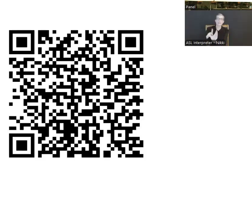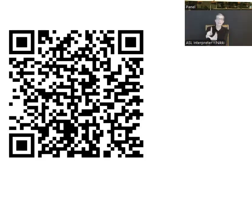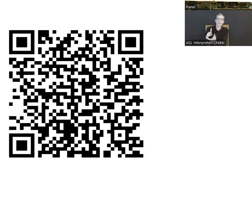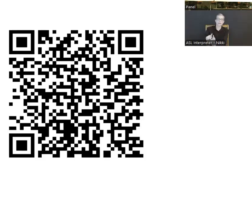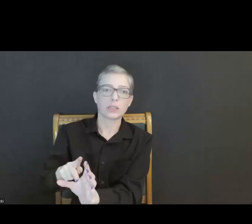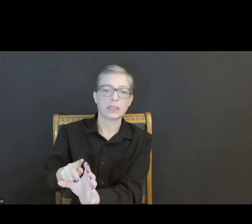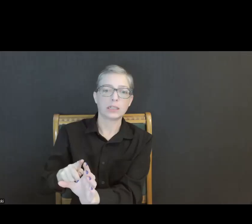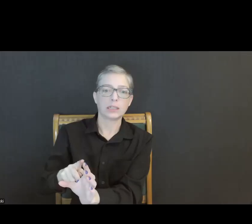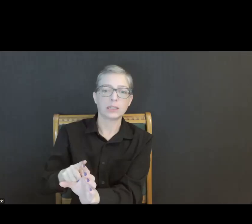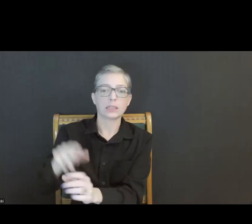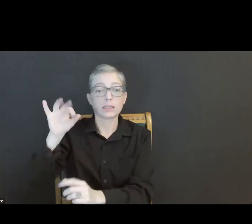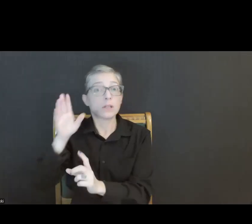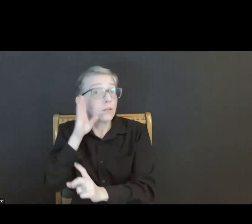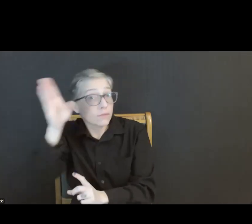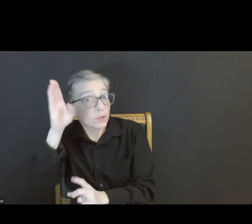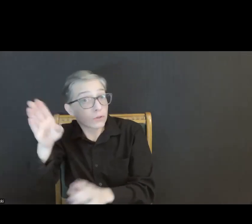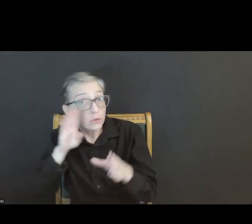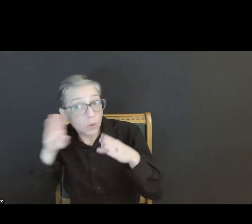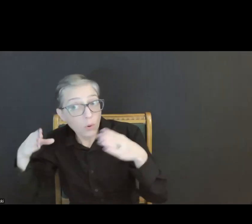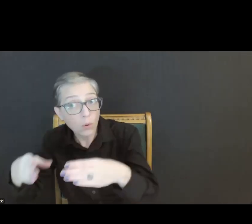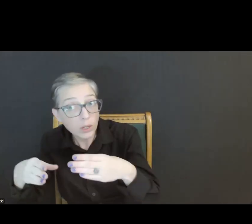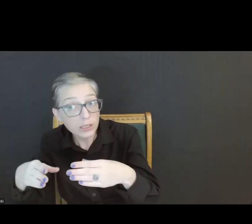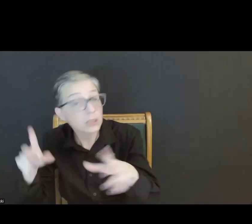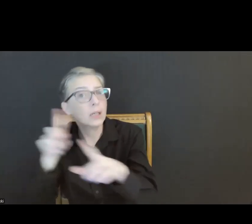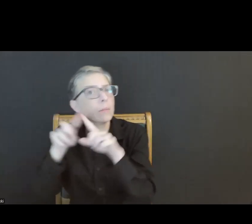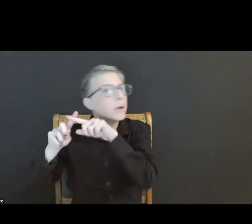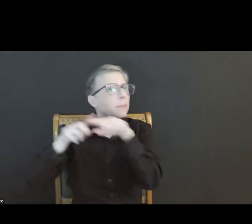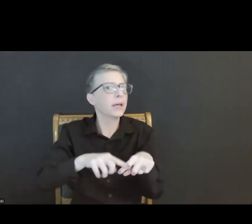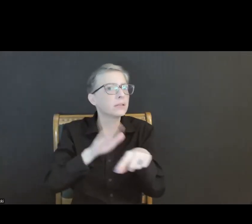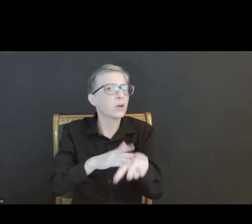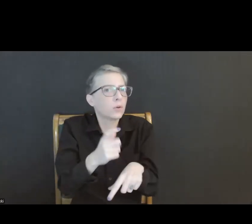but based on Whose values if you know if I think about a kiddo if they're saying you know like I